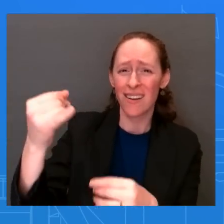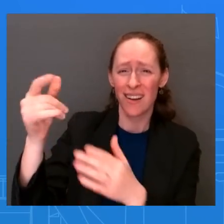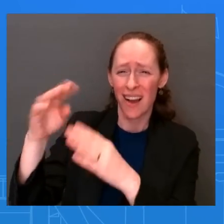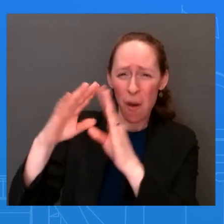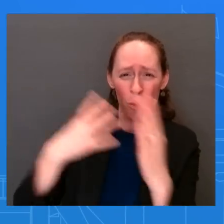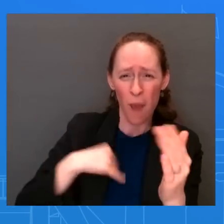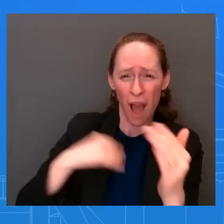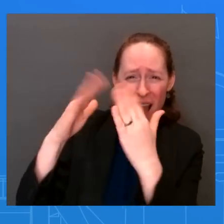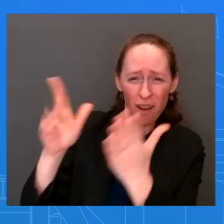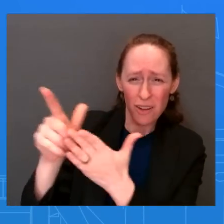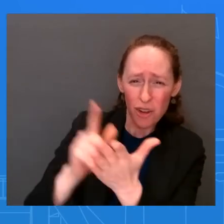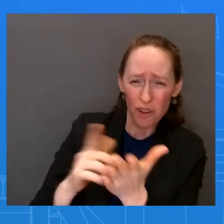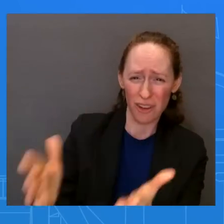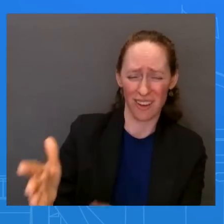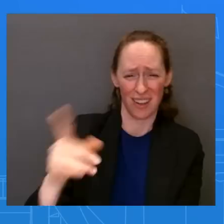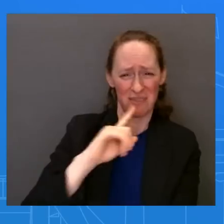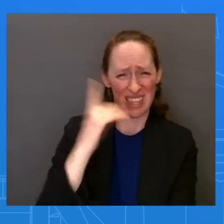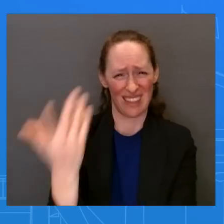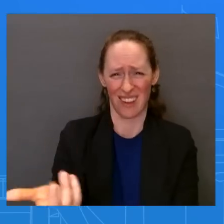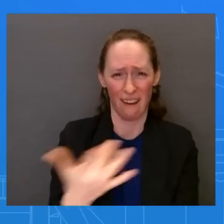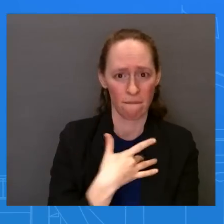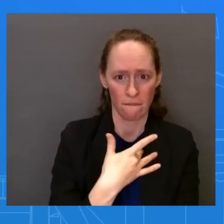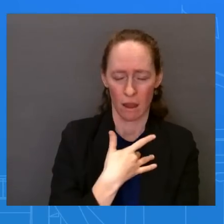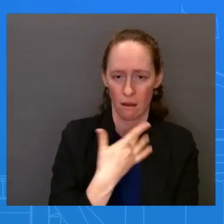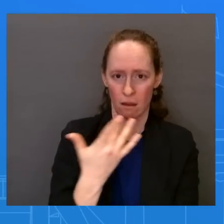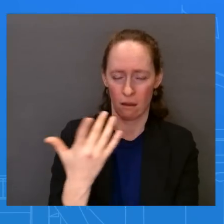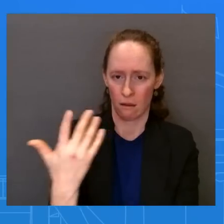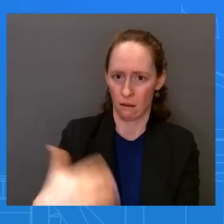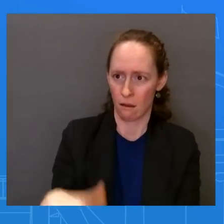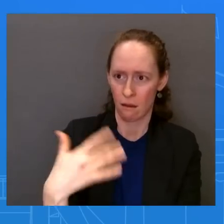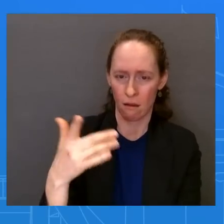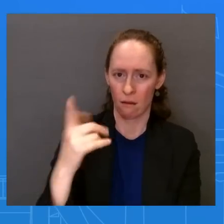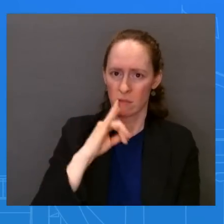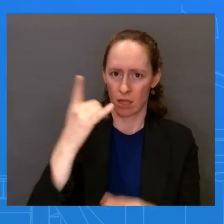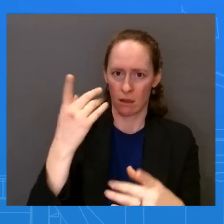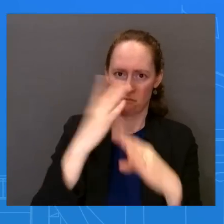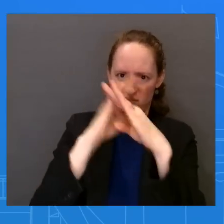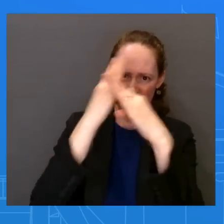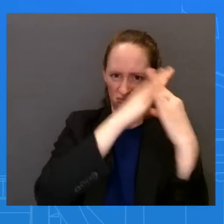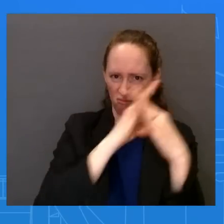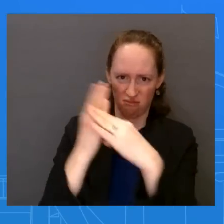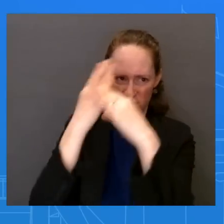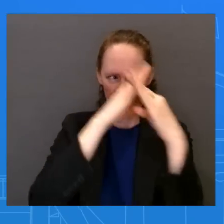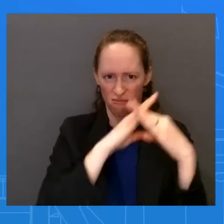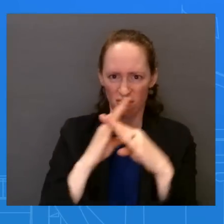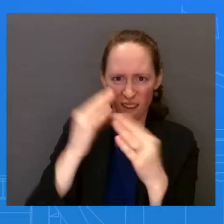where DOJ refers us to the Special Counsel. They're not holding any briefings.